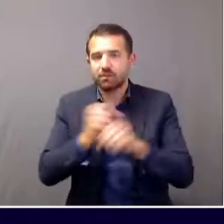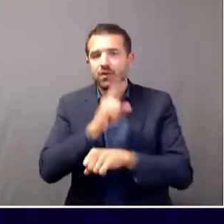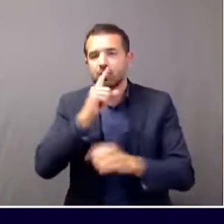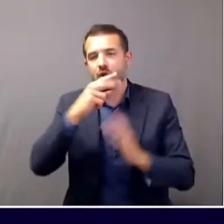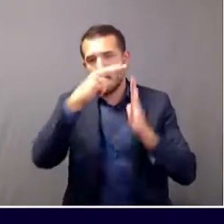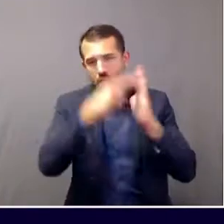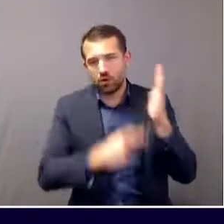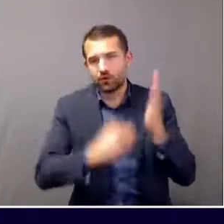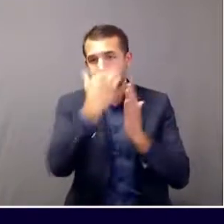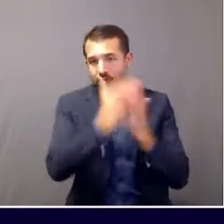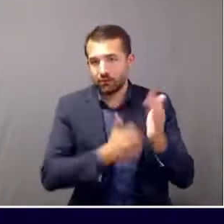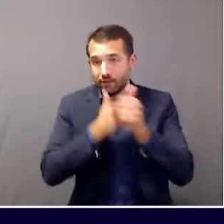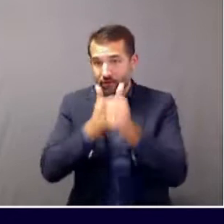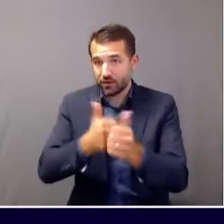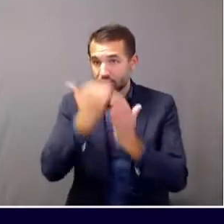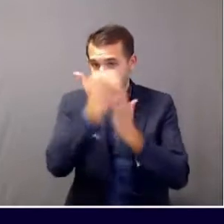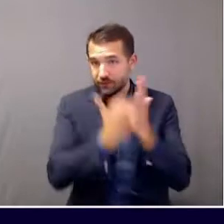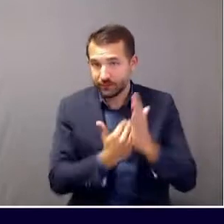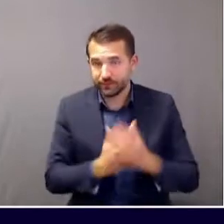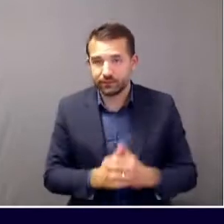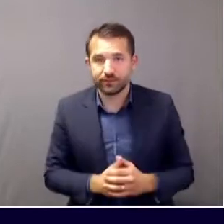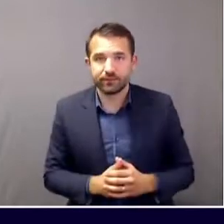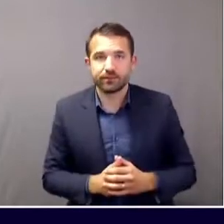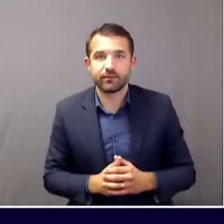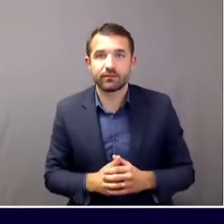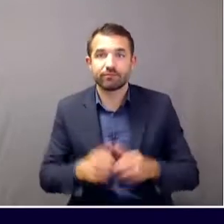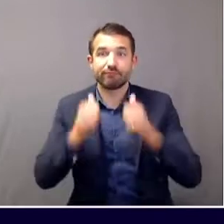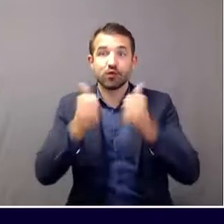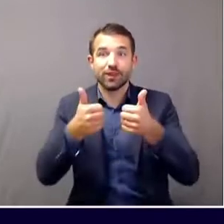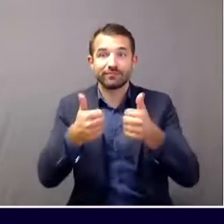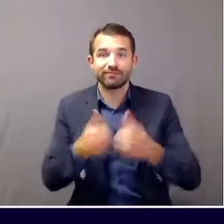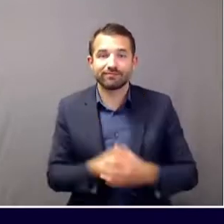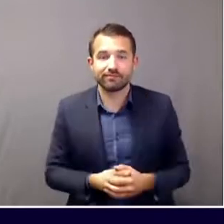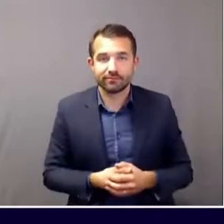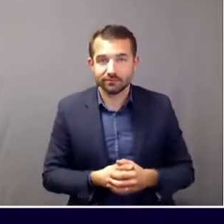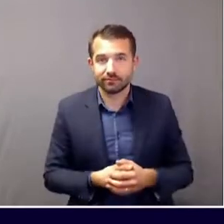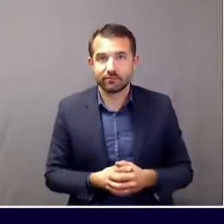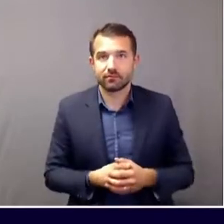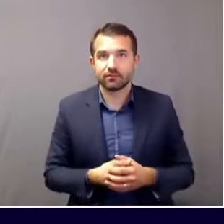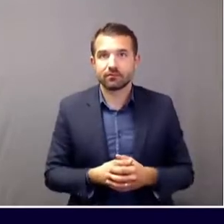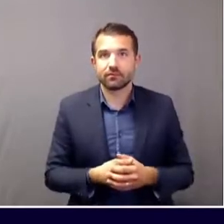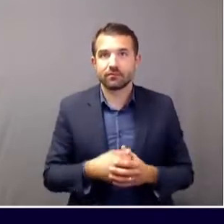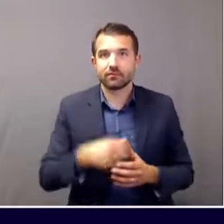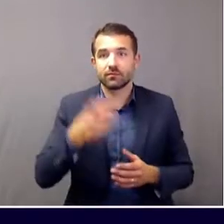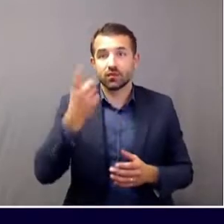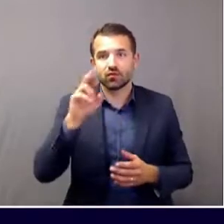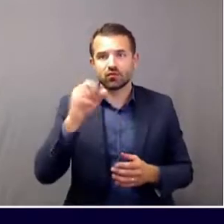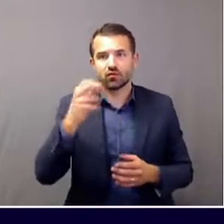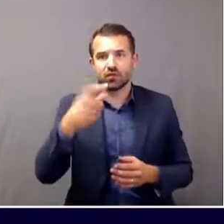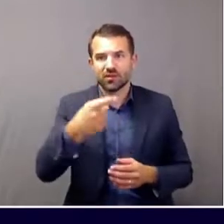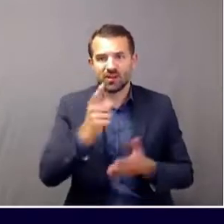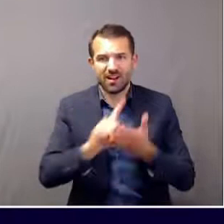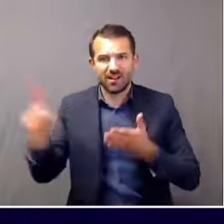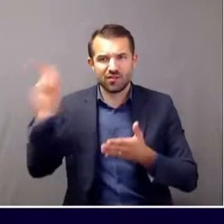great and then doctor shot is there any update on it the